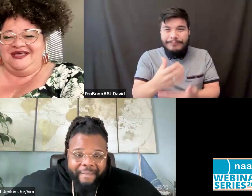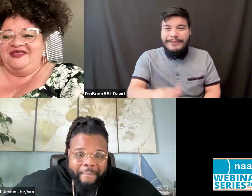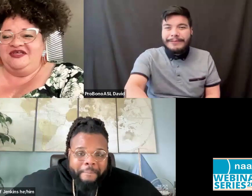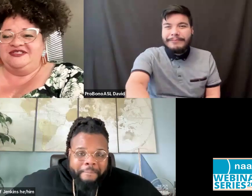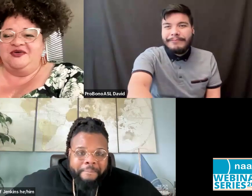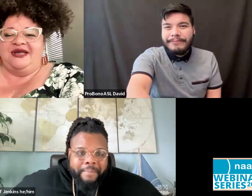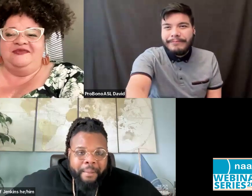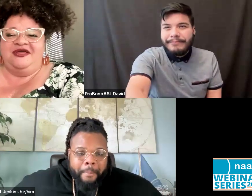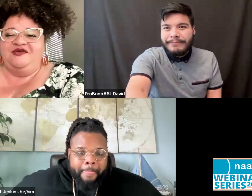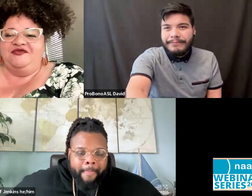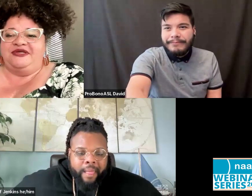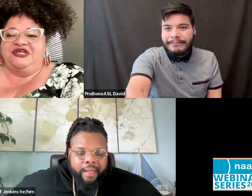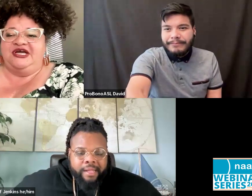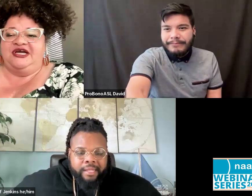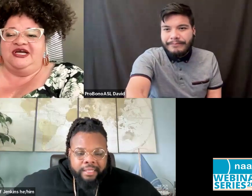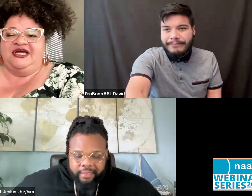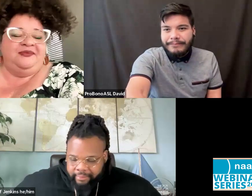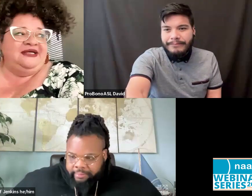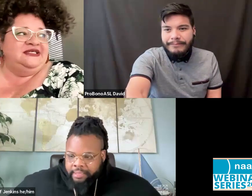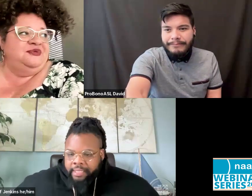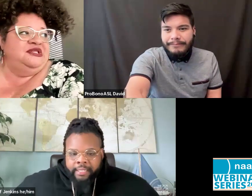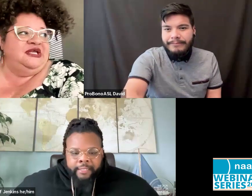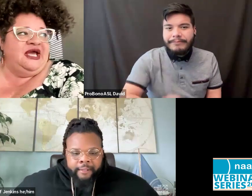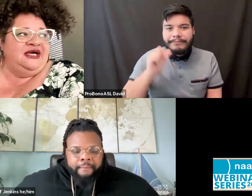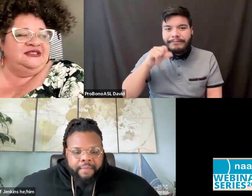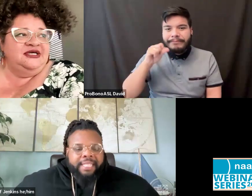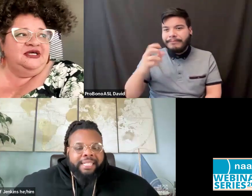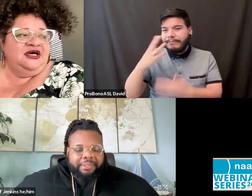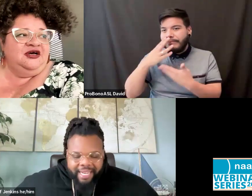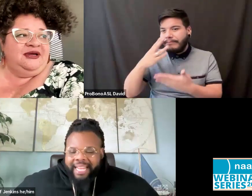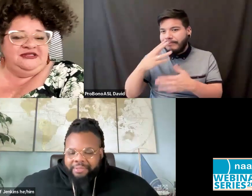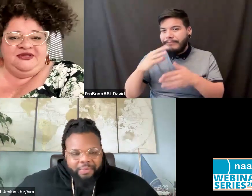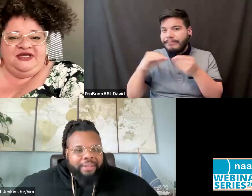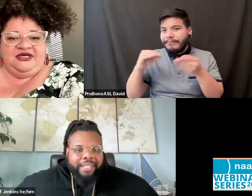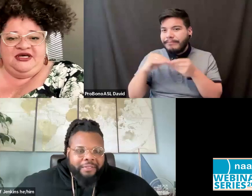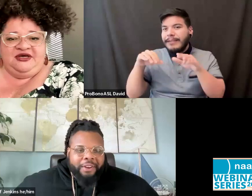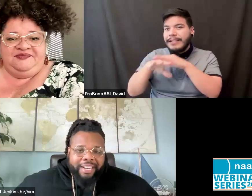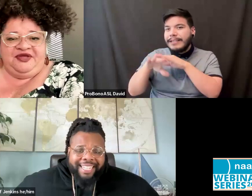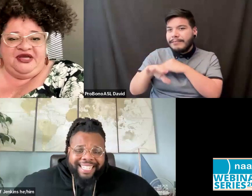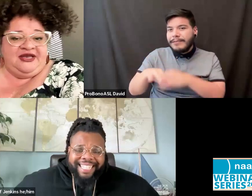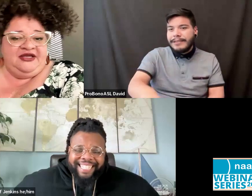Yeah. I think so. And I'm, thank you for mentioning account accessibility at accessibility that some of the,